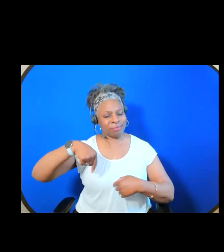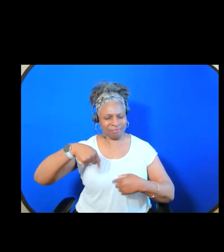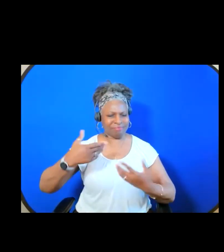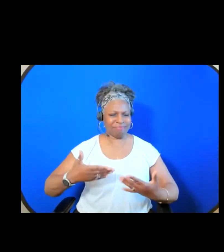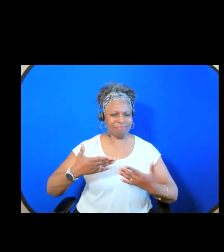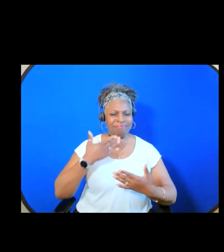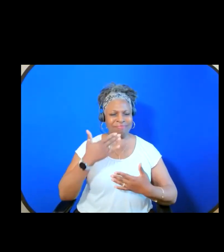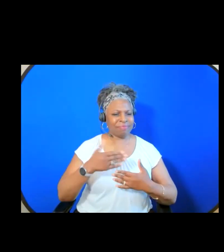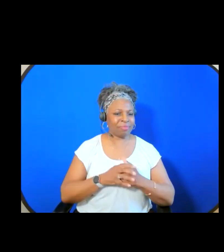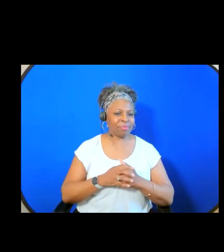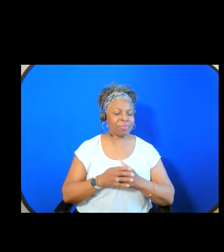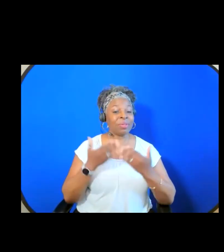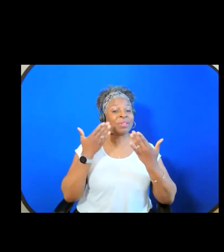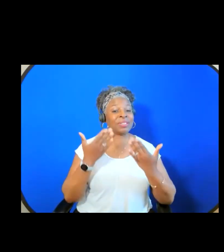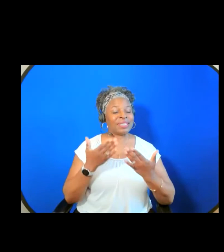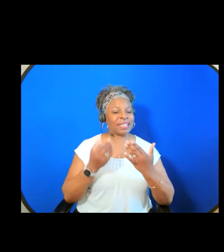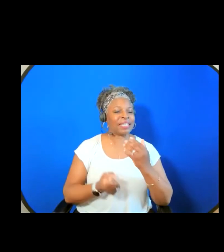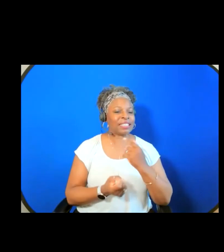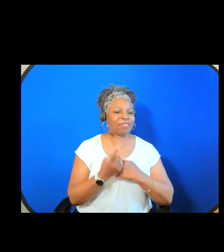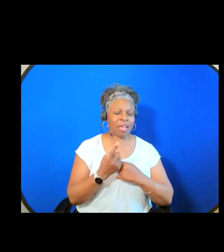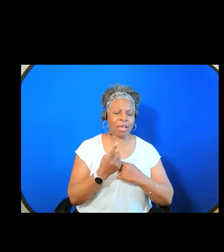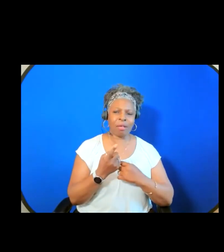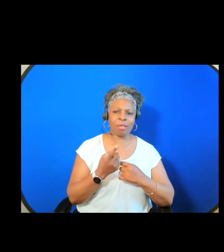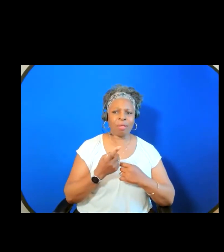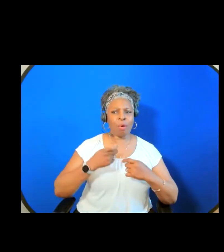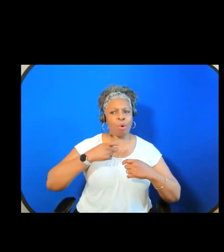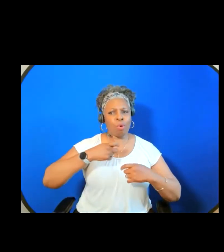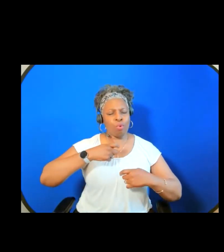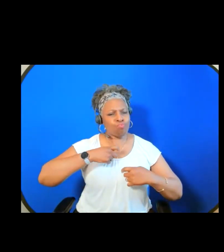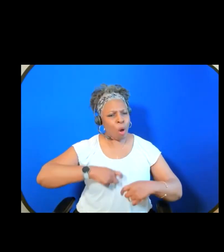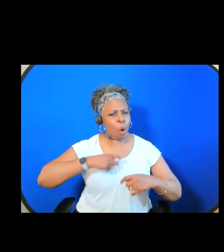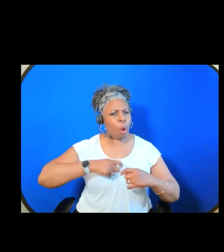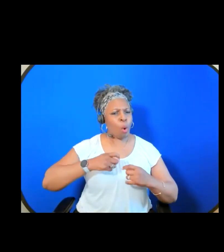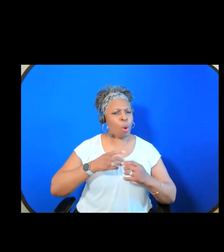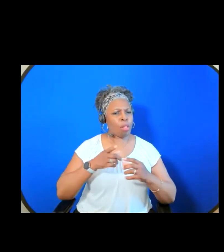So, today's event, what is the role of democracy in social practice?